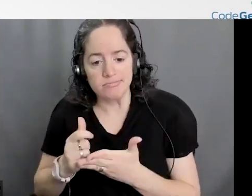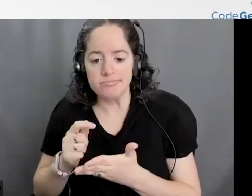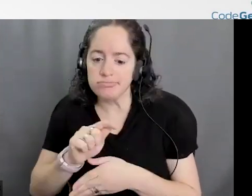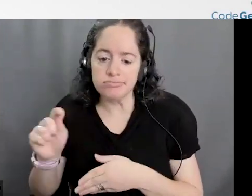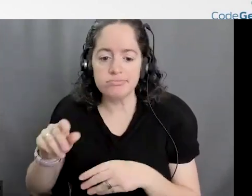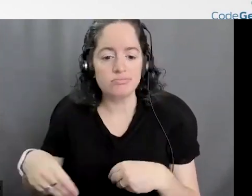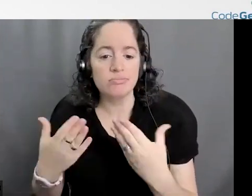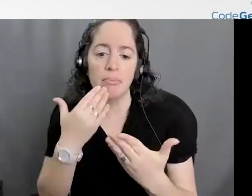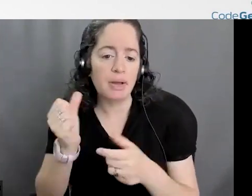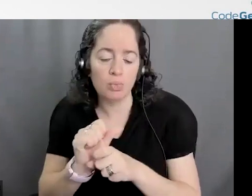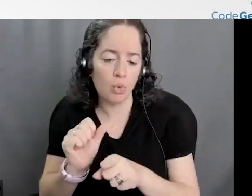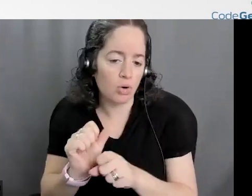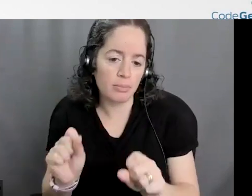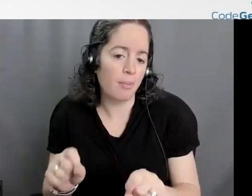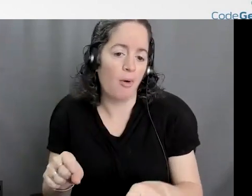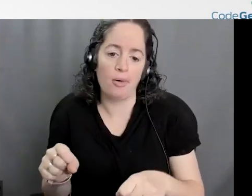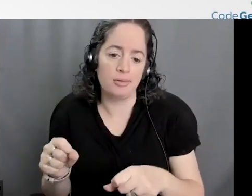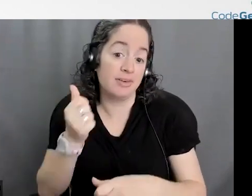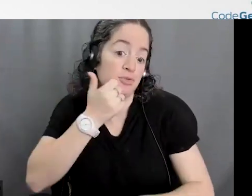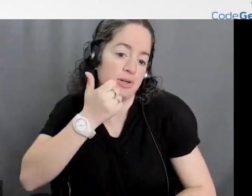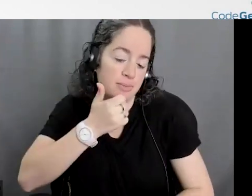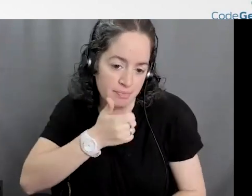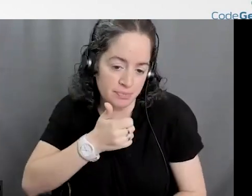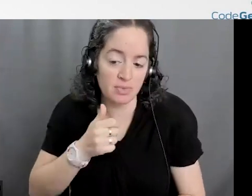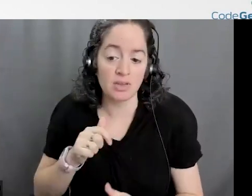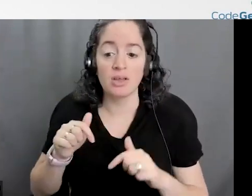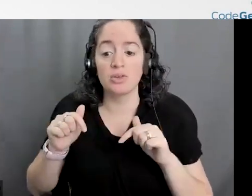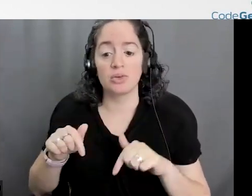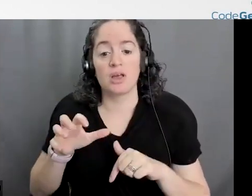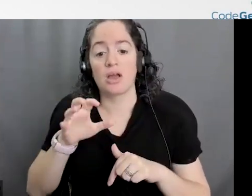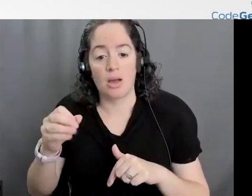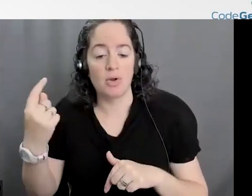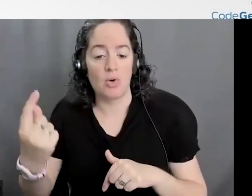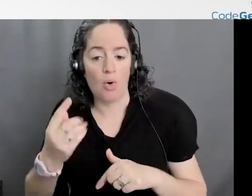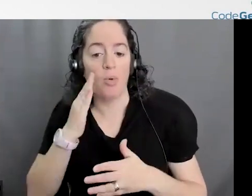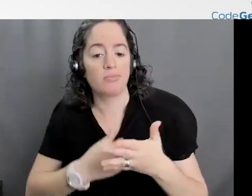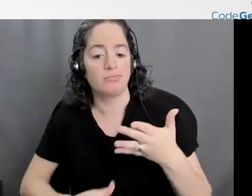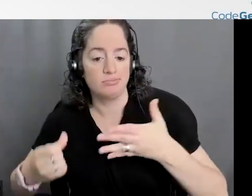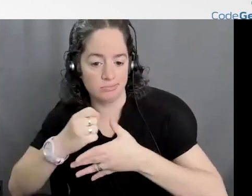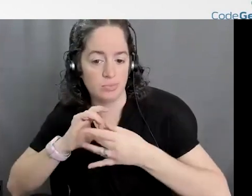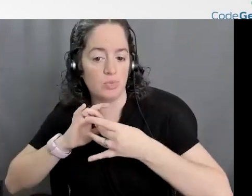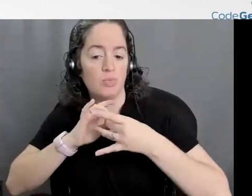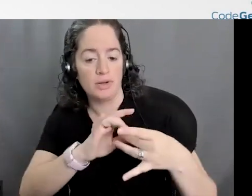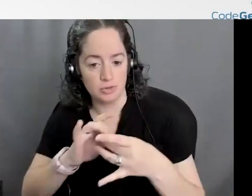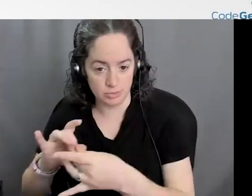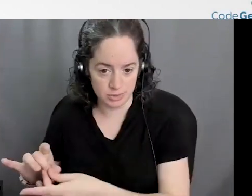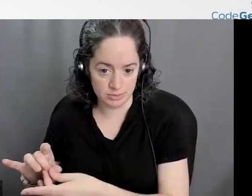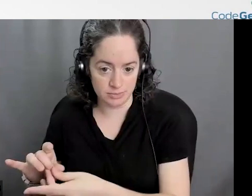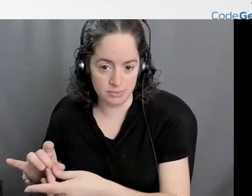As a company, we prioritize relationships first, both with our clients and internally,